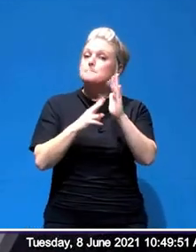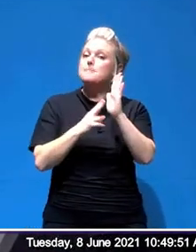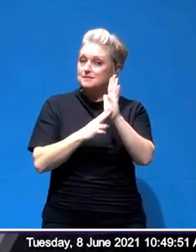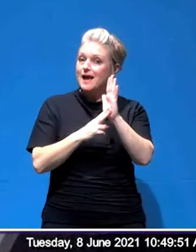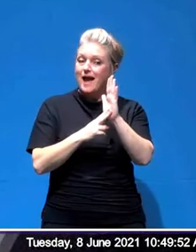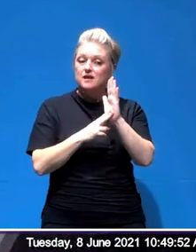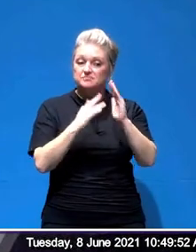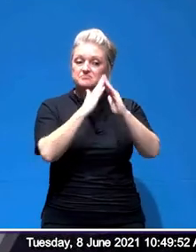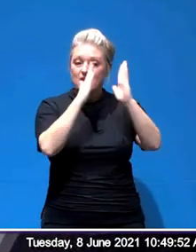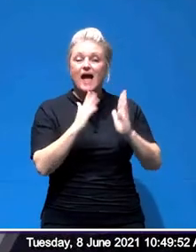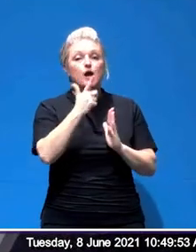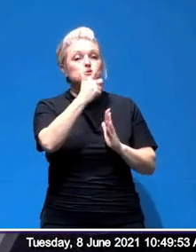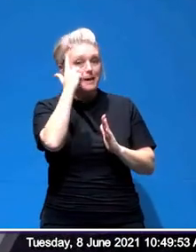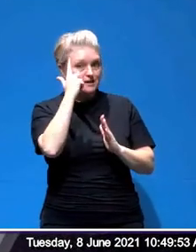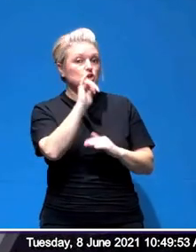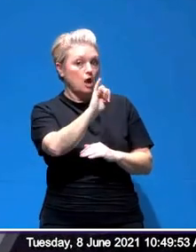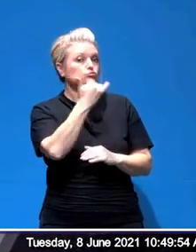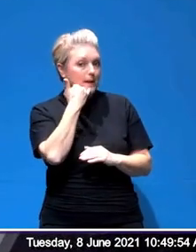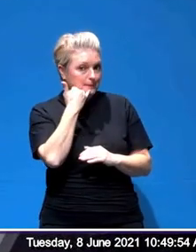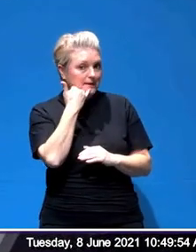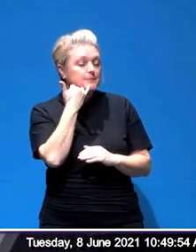at the office and I told him I was coming to see him.